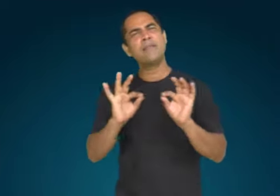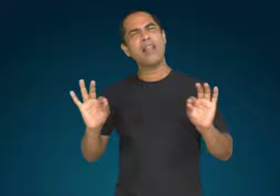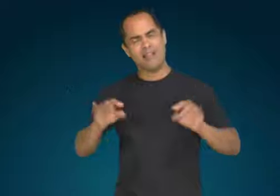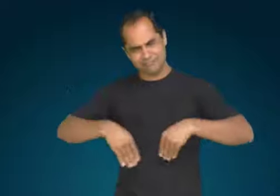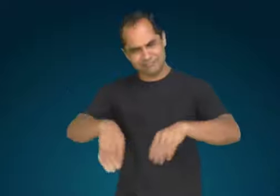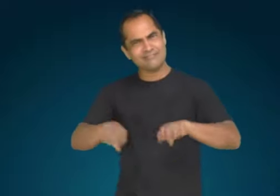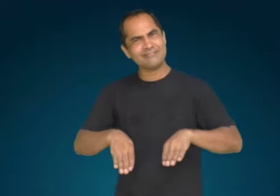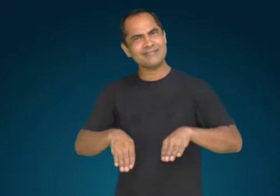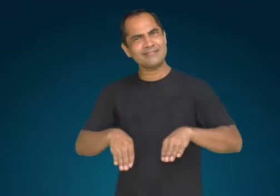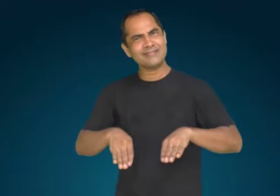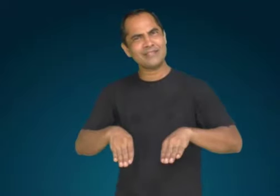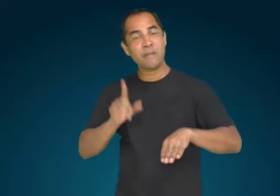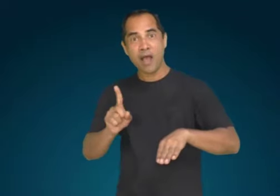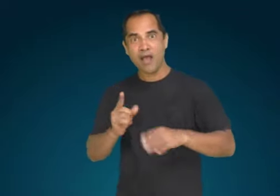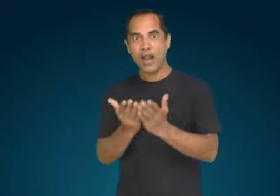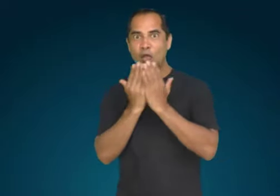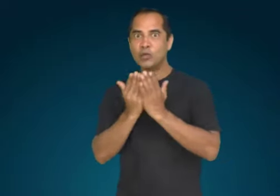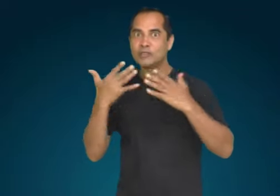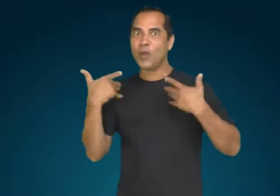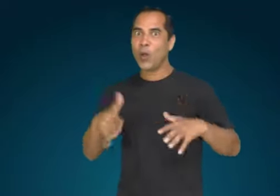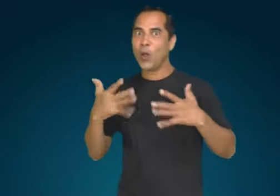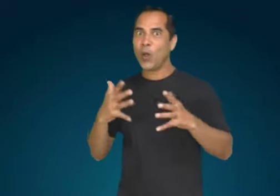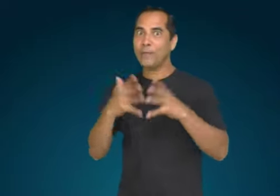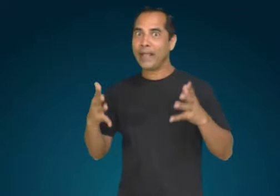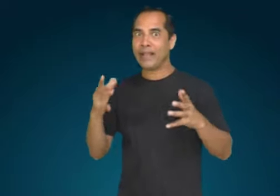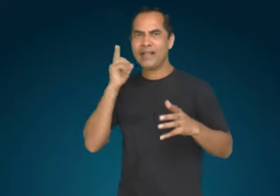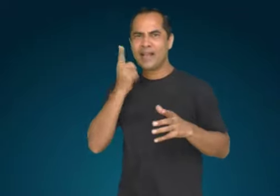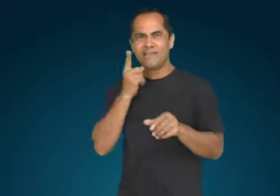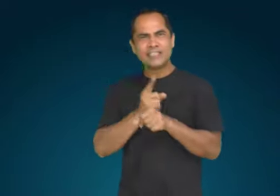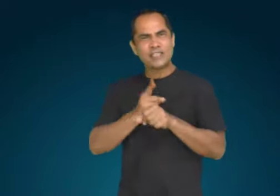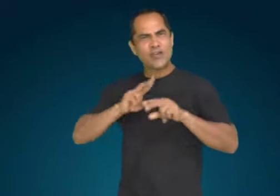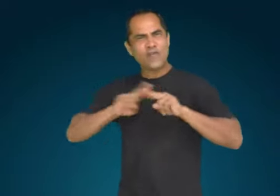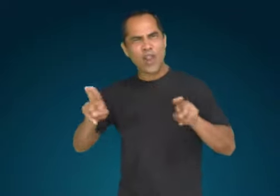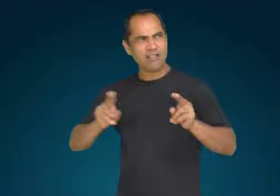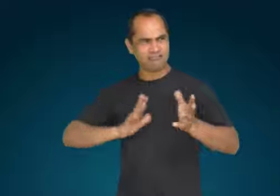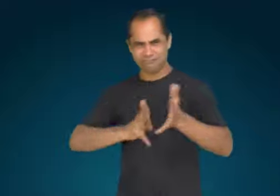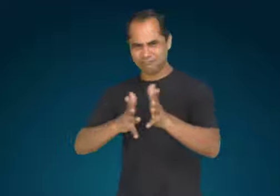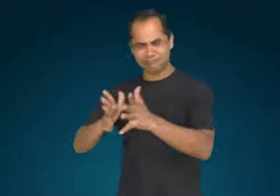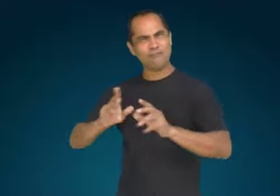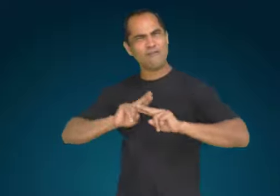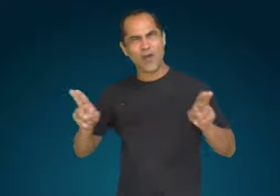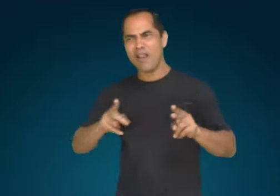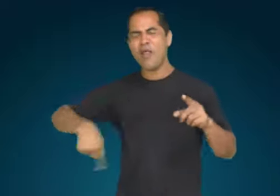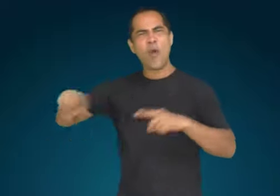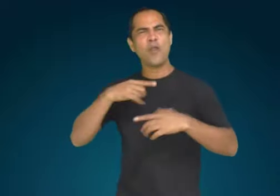the happy hand school for the deaf is a typical rural village school with minimum facilities